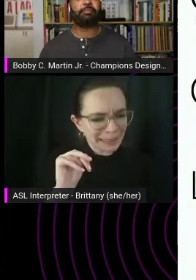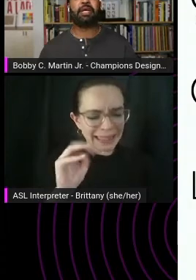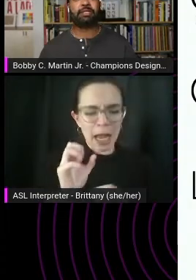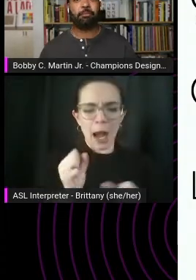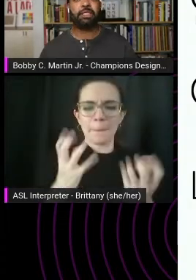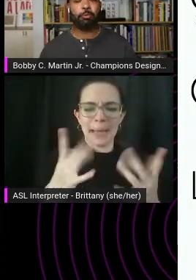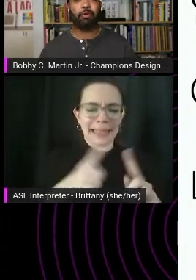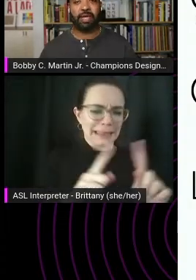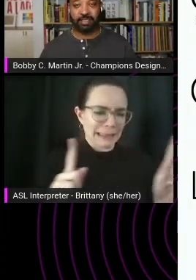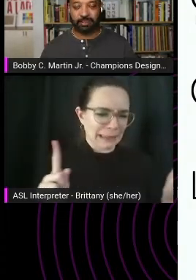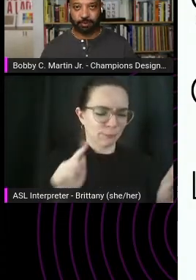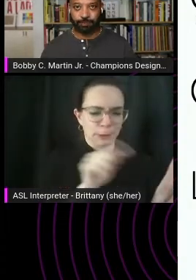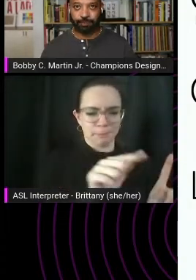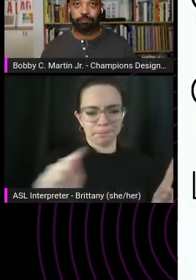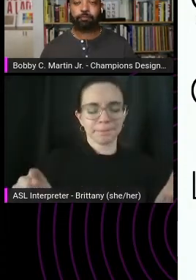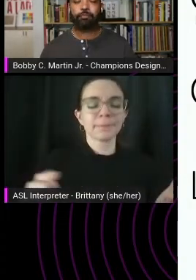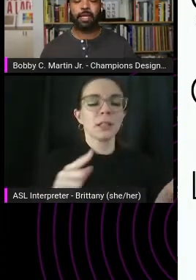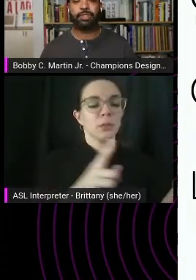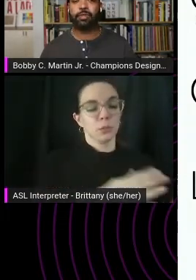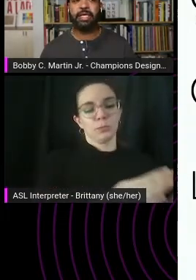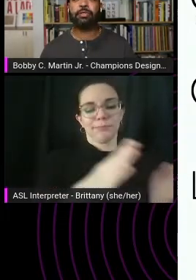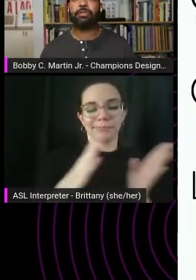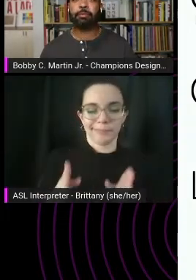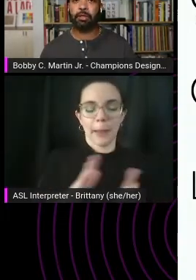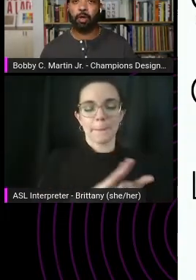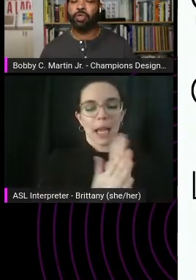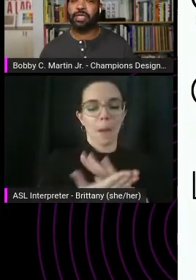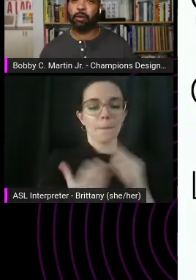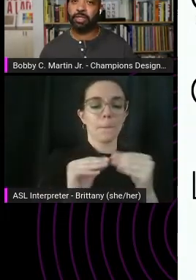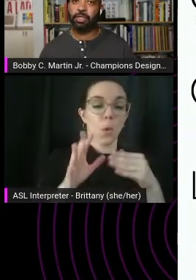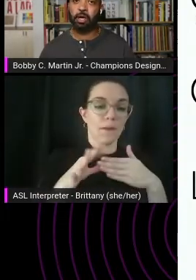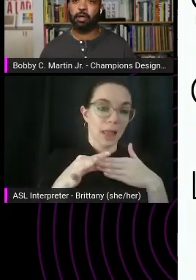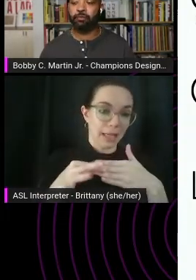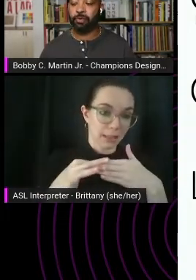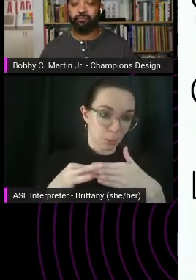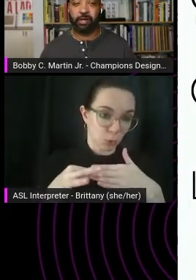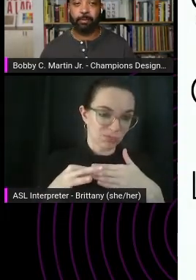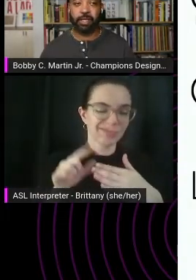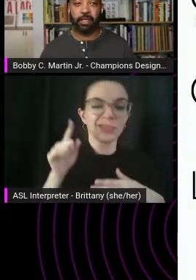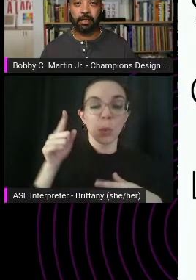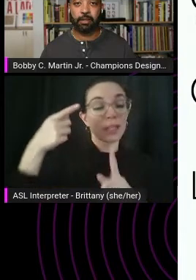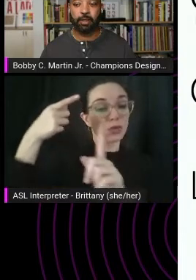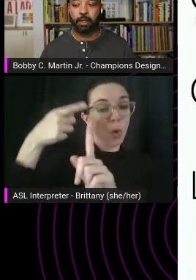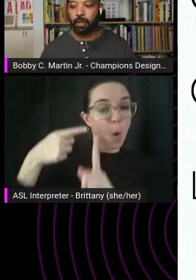to something that's much more flexible. And so these are some goals that we started on from the very beginning.